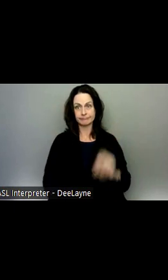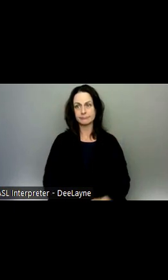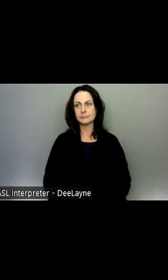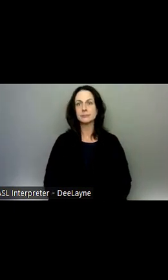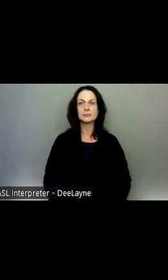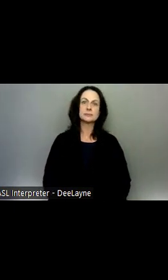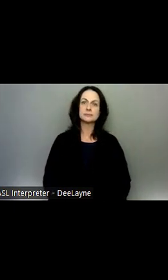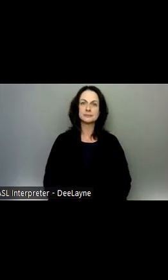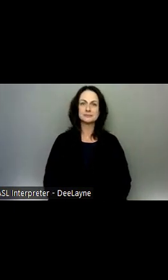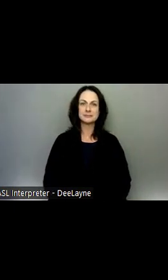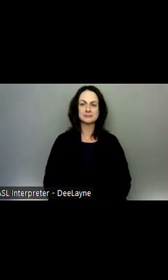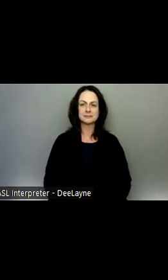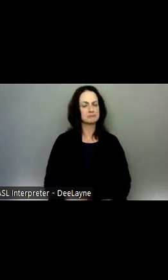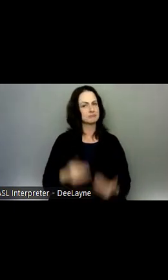So we'll just get started.